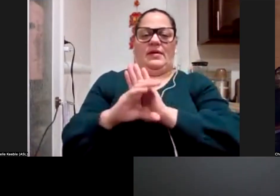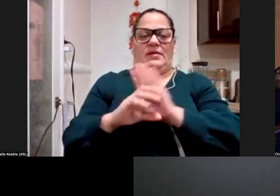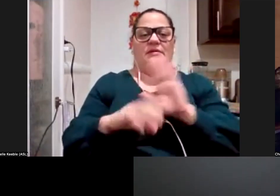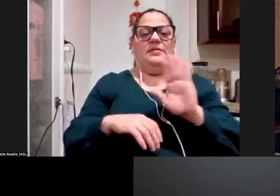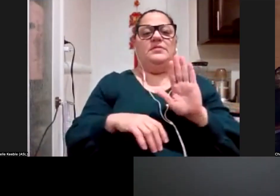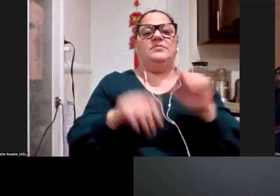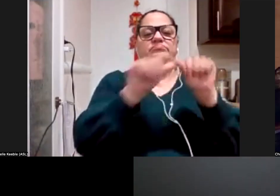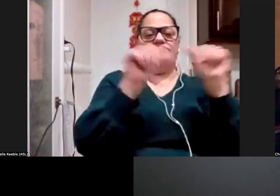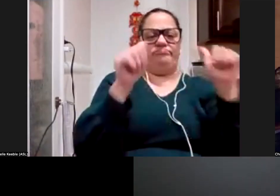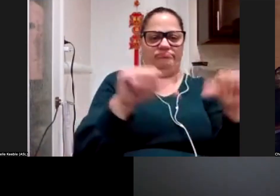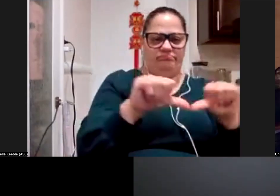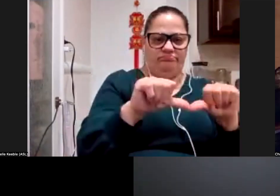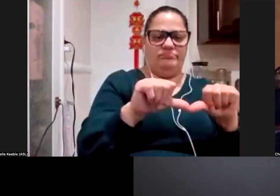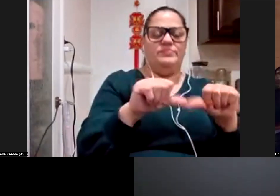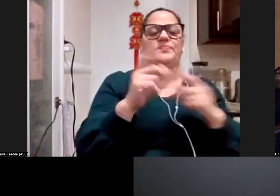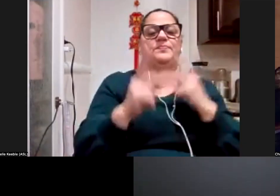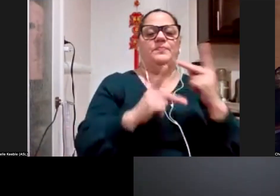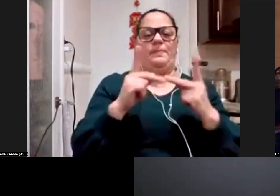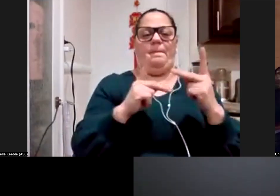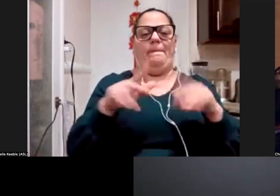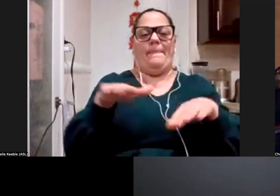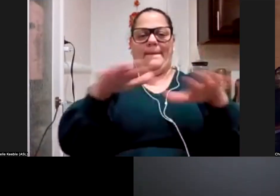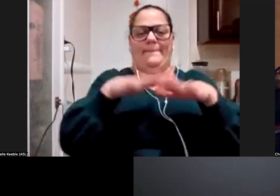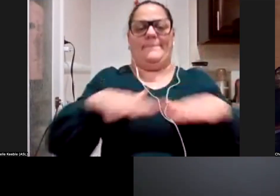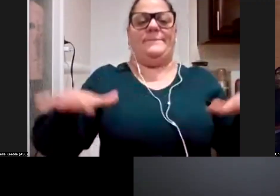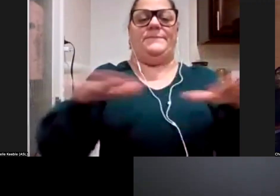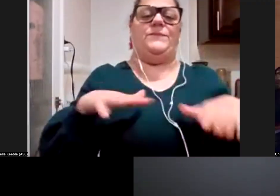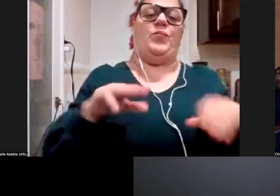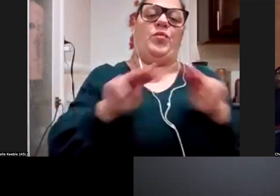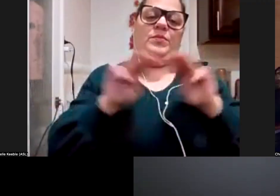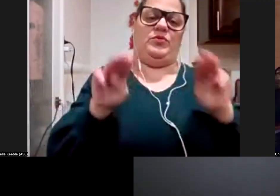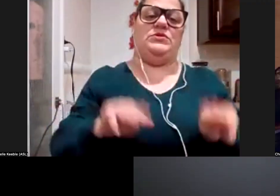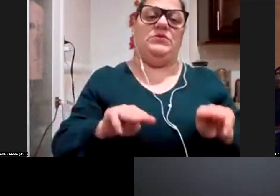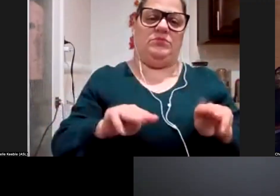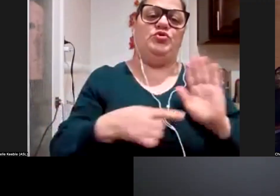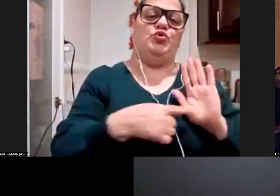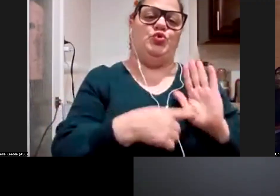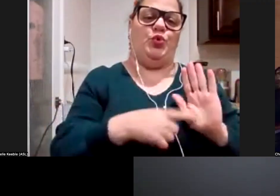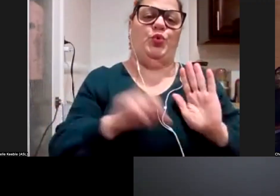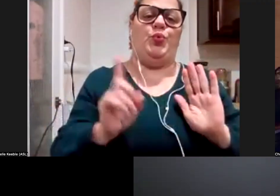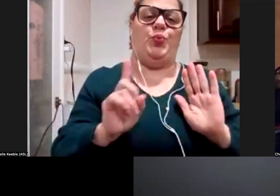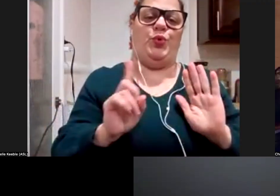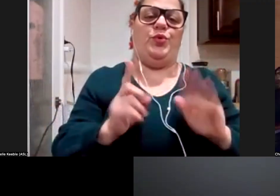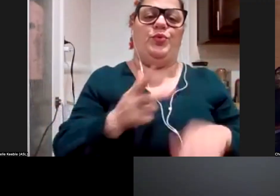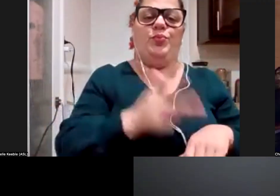visit the location of where the museum is to direct you to where the parking is for